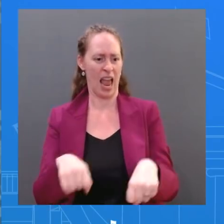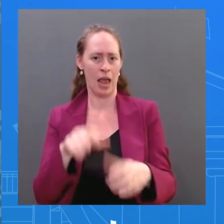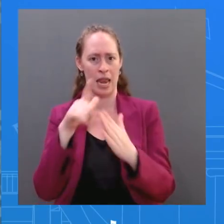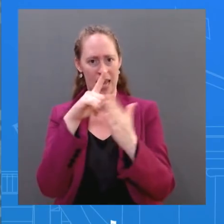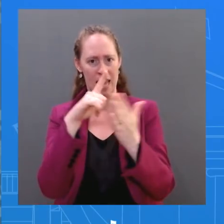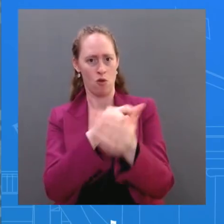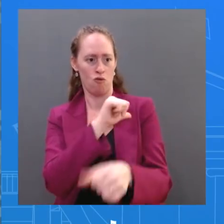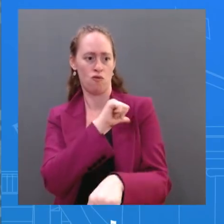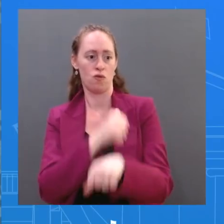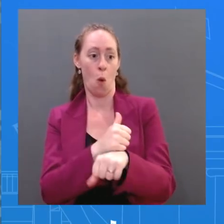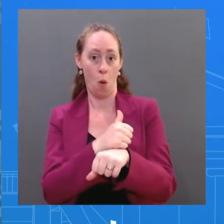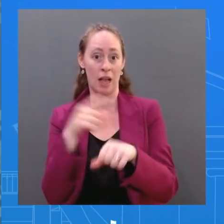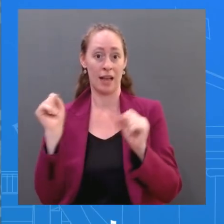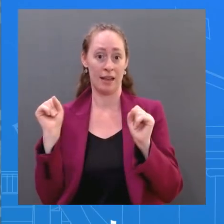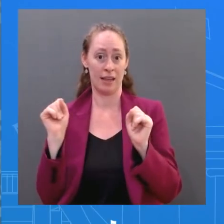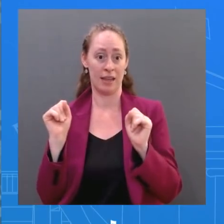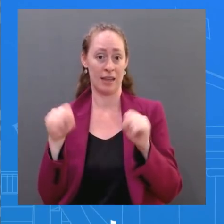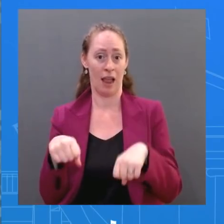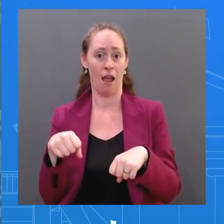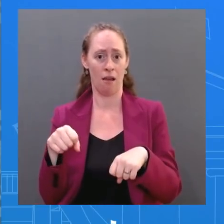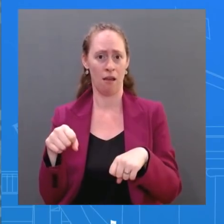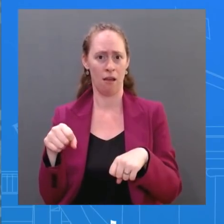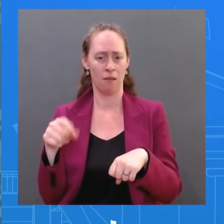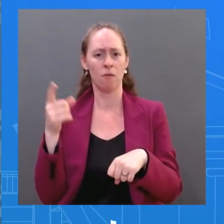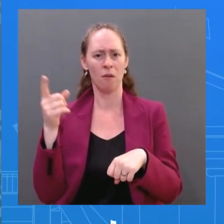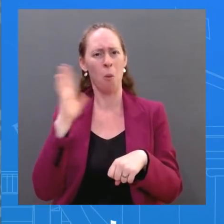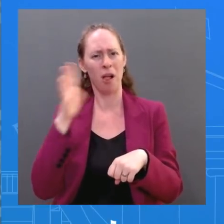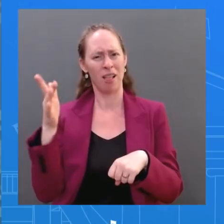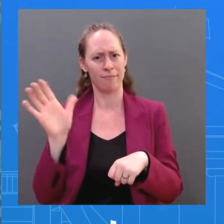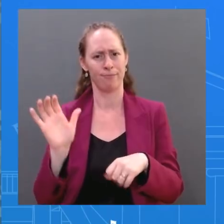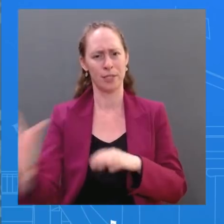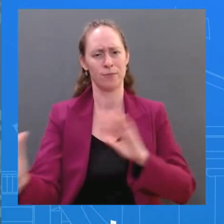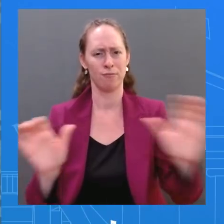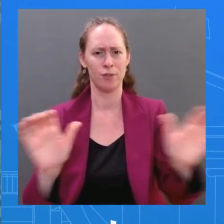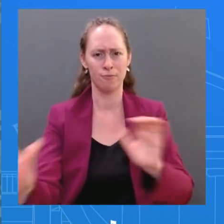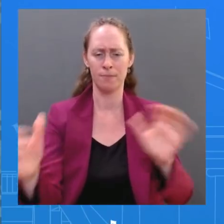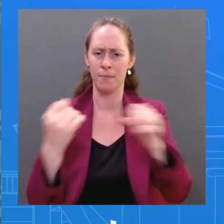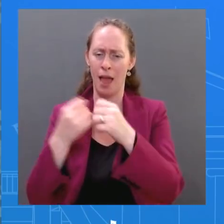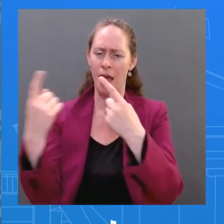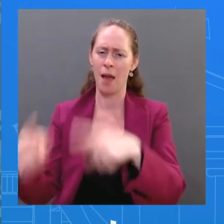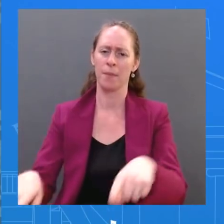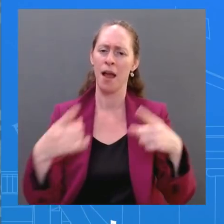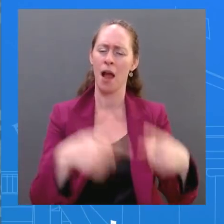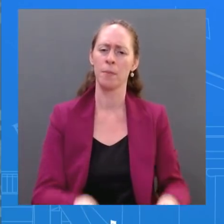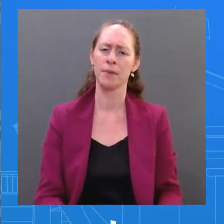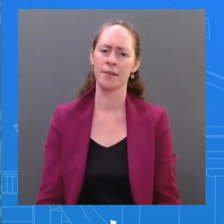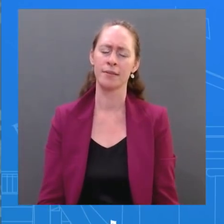But we believe and he believes that the way that Roe goes into law or gets codi- --